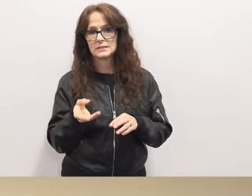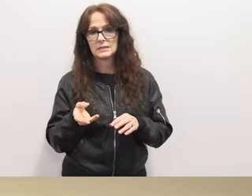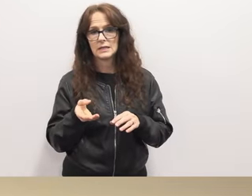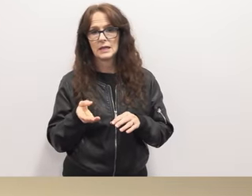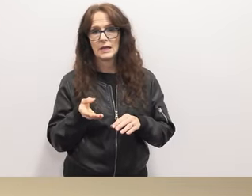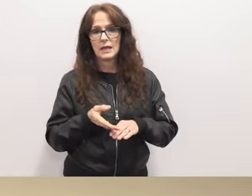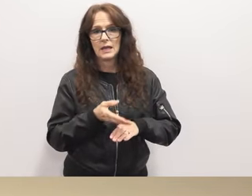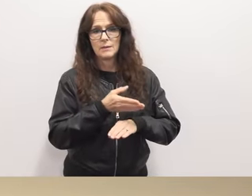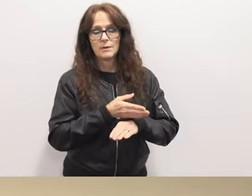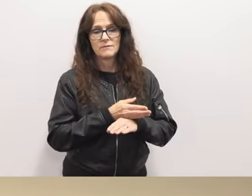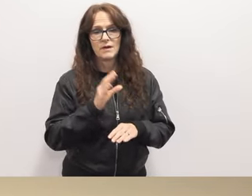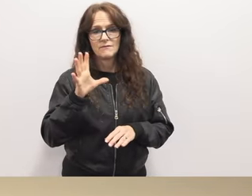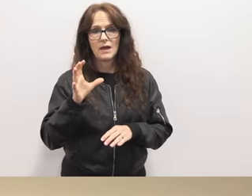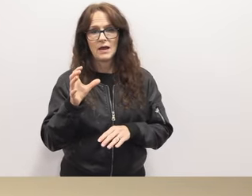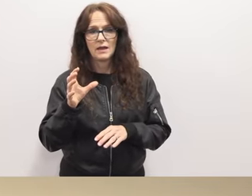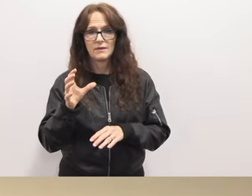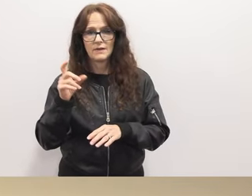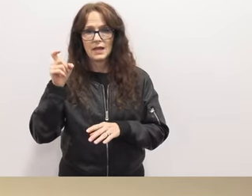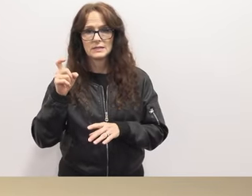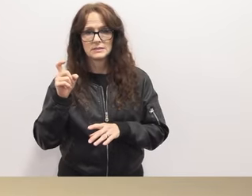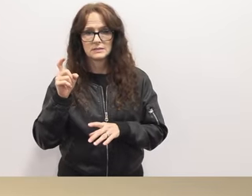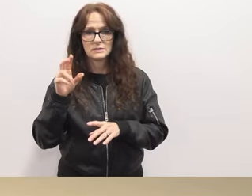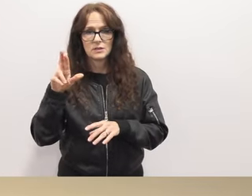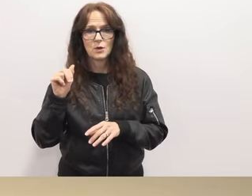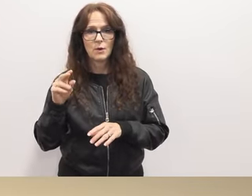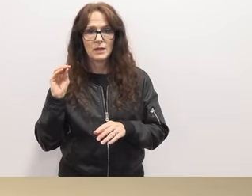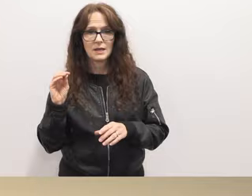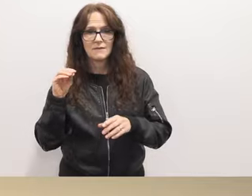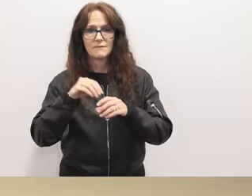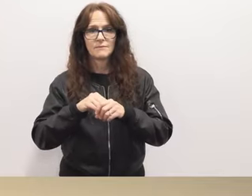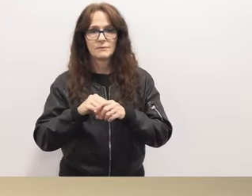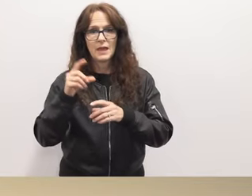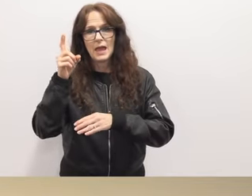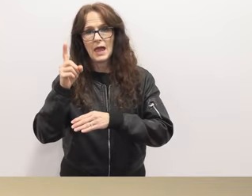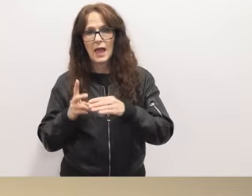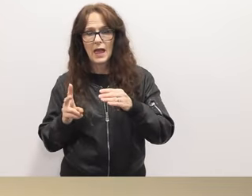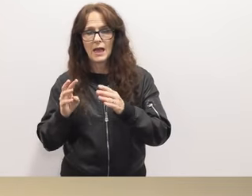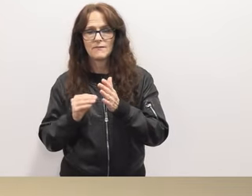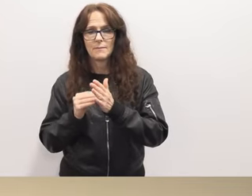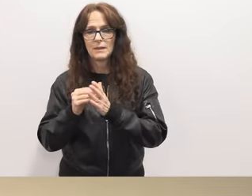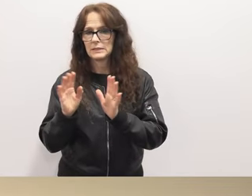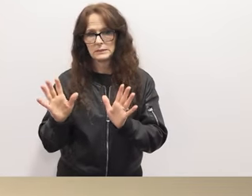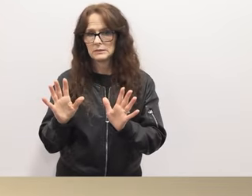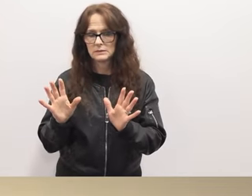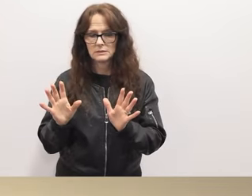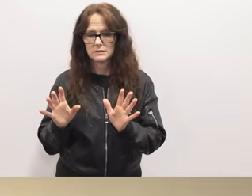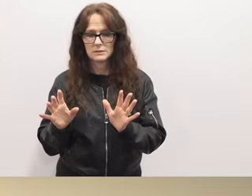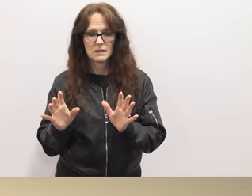going half a million dollars a year, this is not, you know, a perfect science.